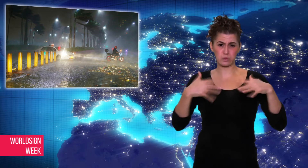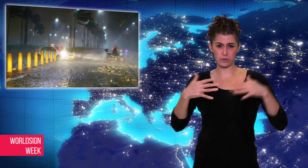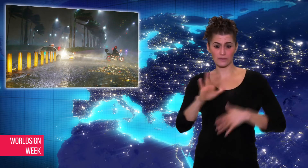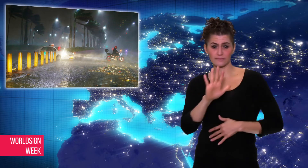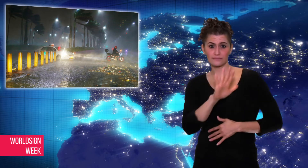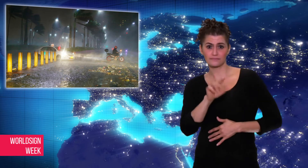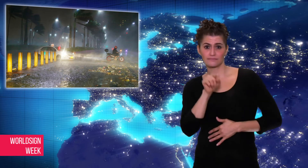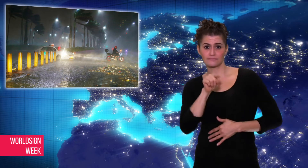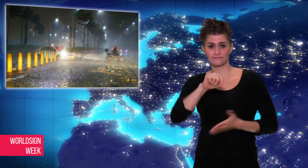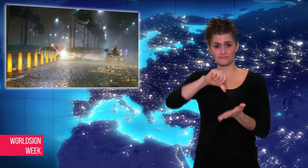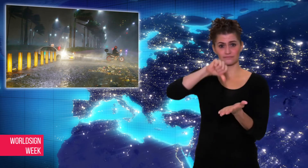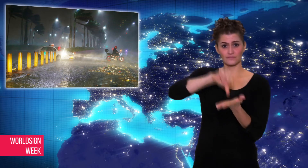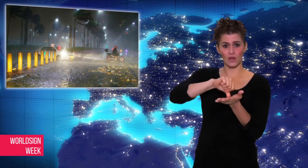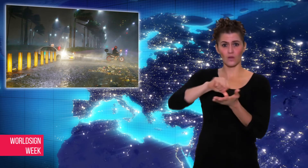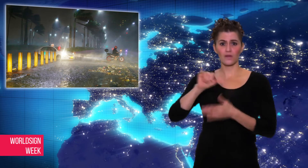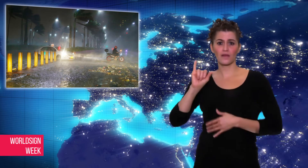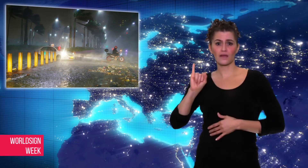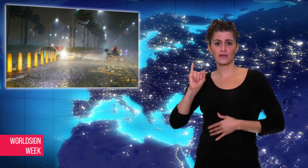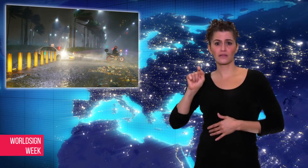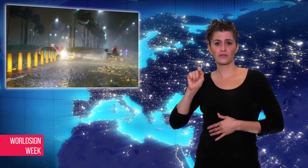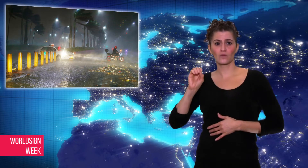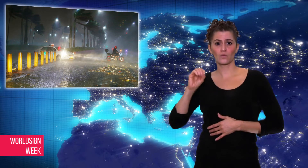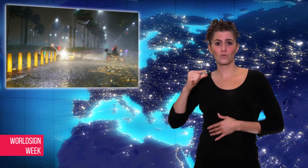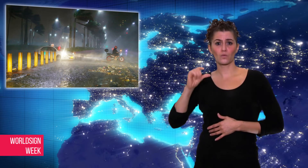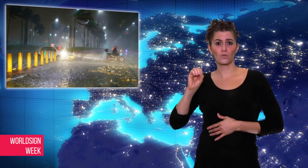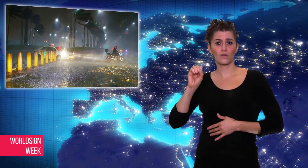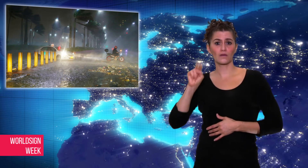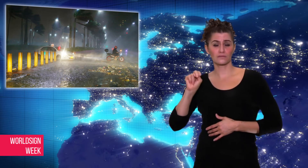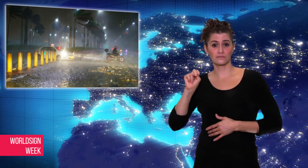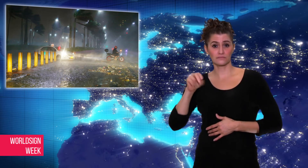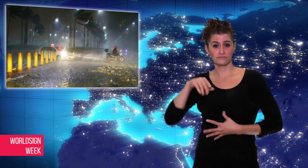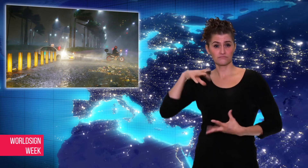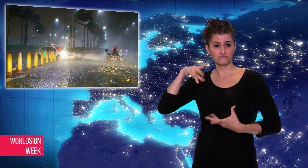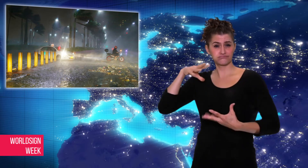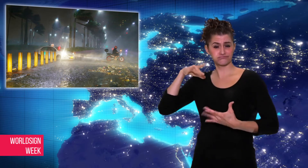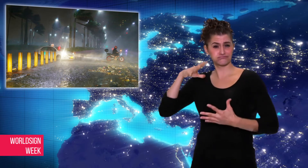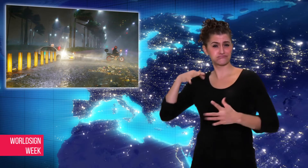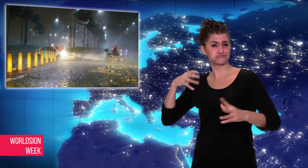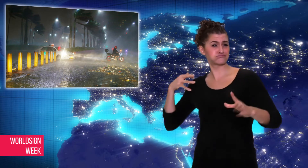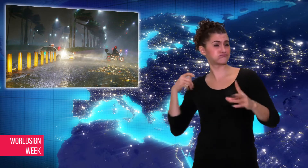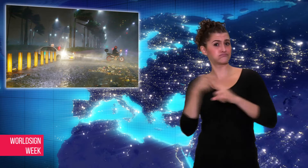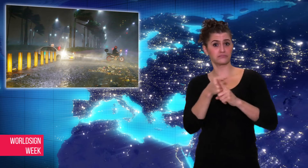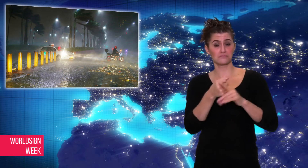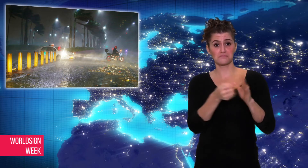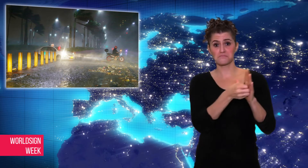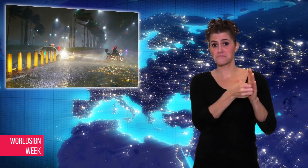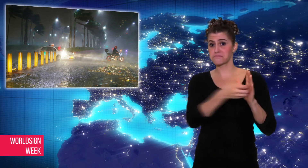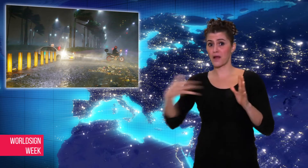landslide, triggered by the typhoon,